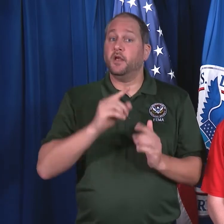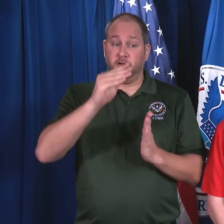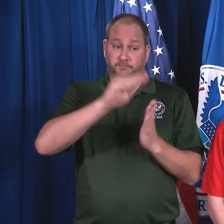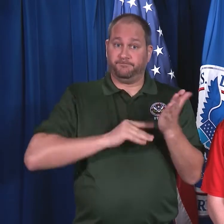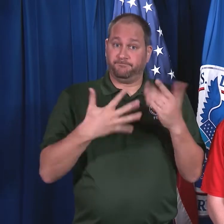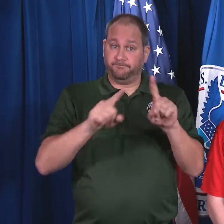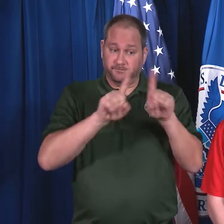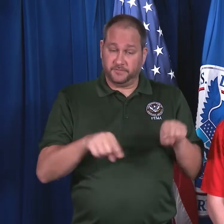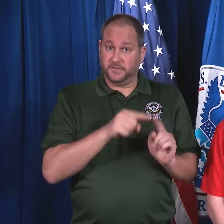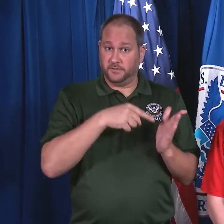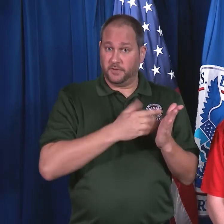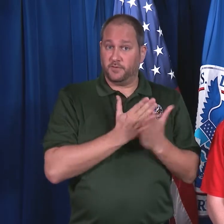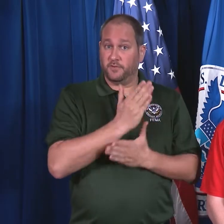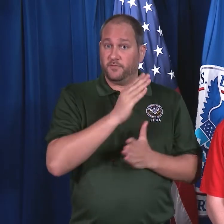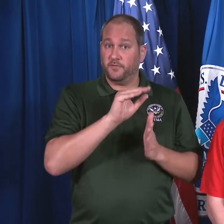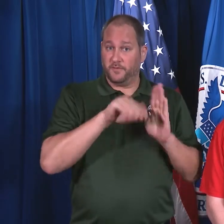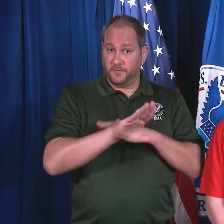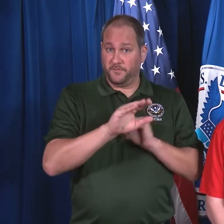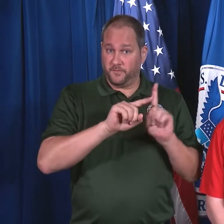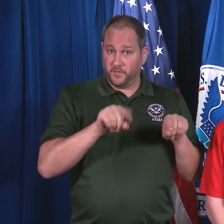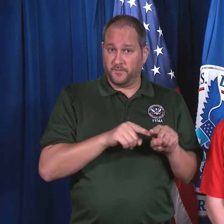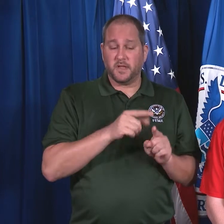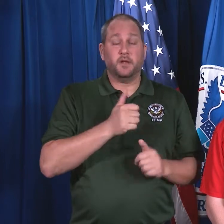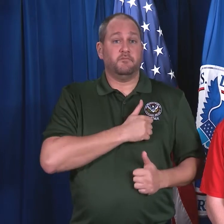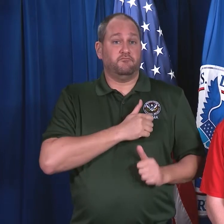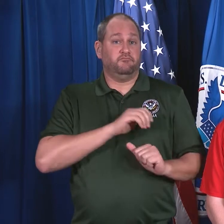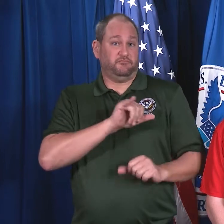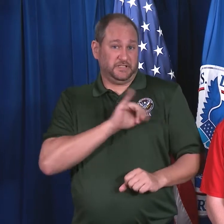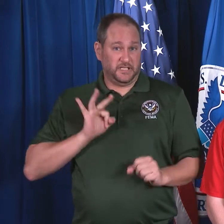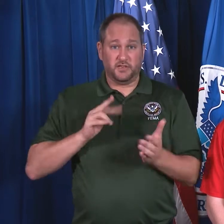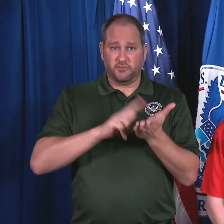Once you fill out a Right of Entry form, the Army Corps staff and contractors